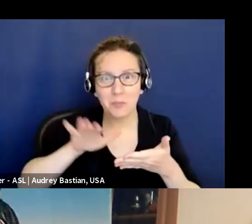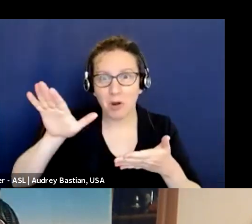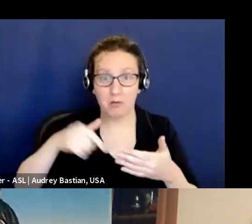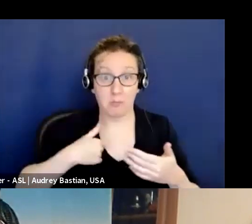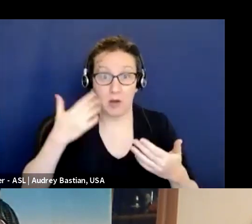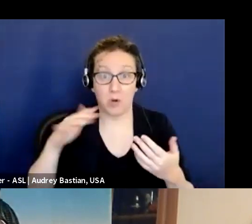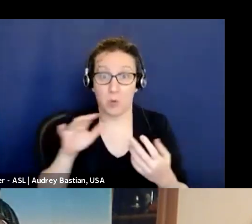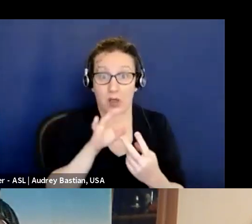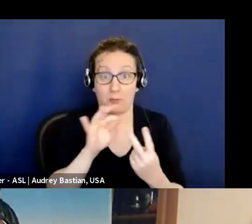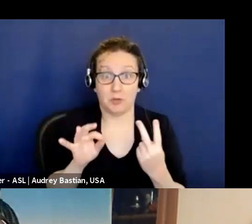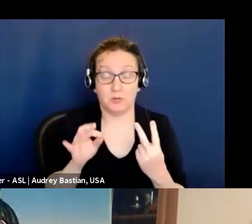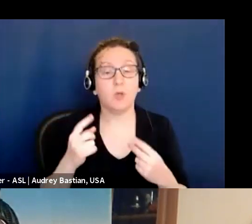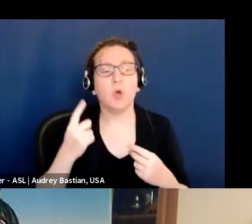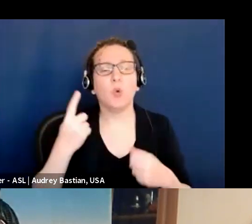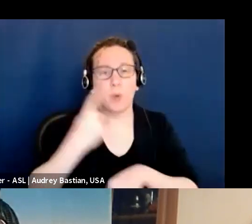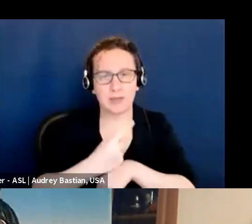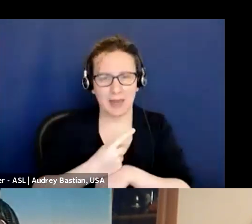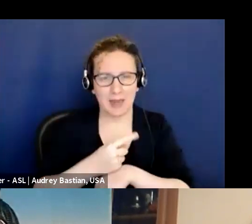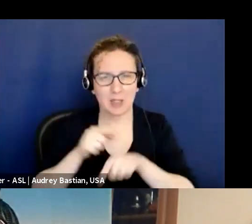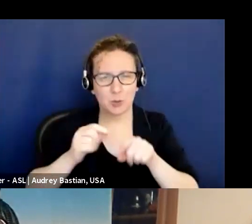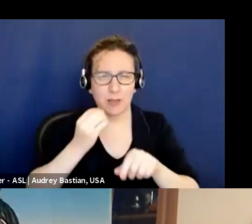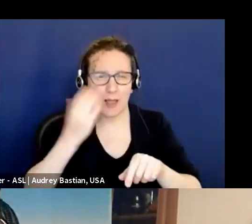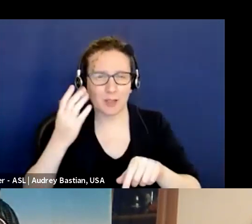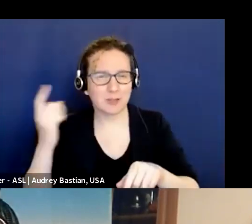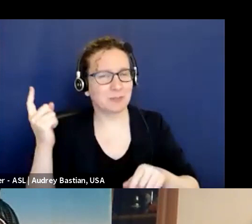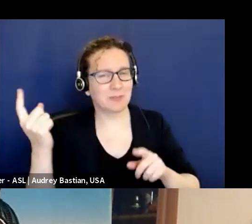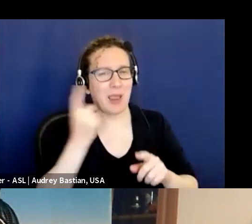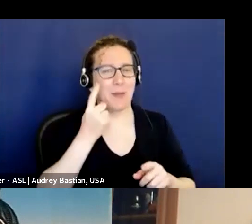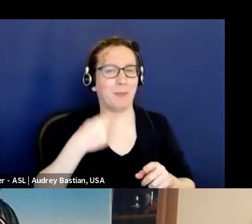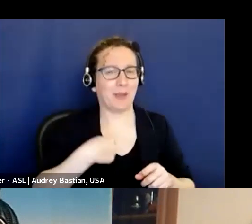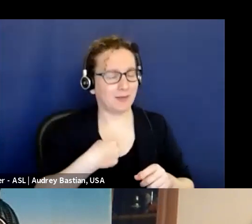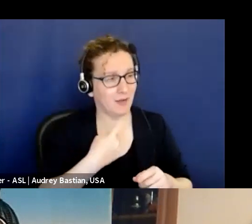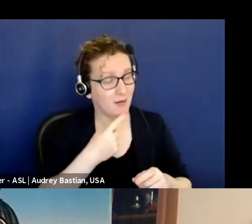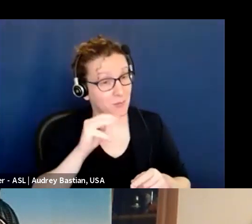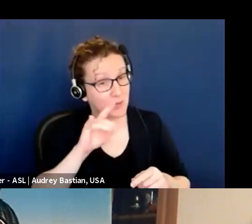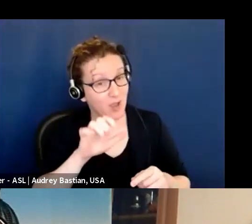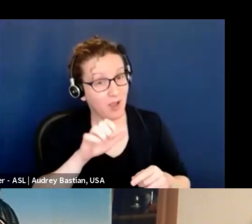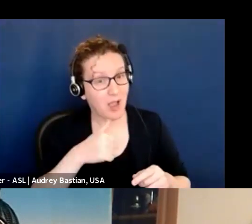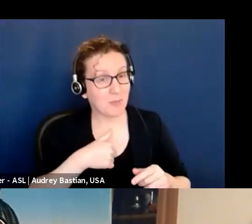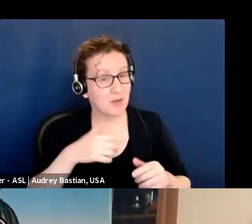One day she just came to me and she was like, Michelle, I'll be gone for the whole next year